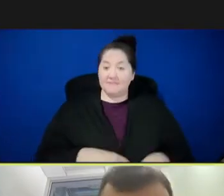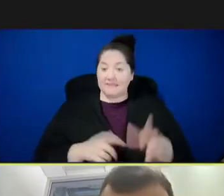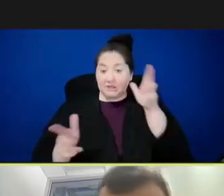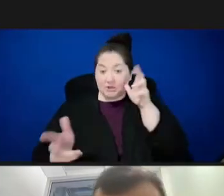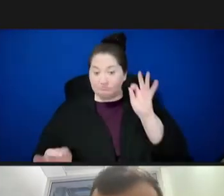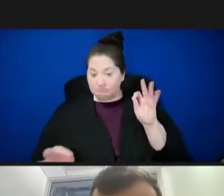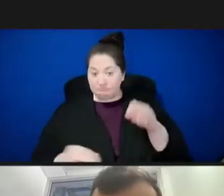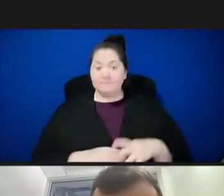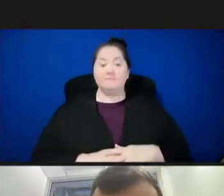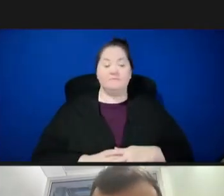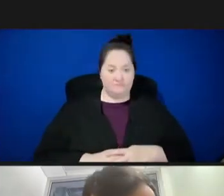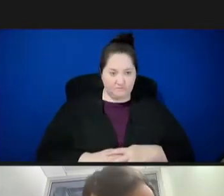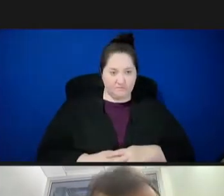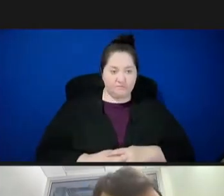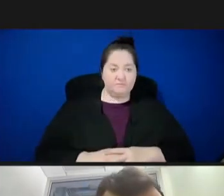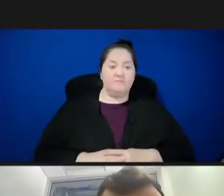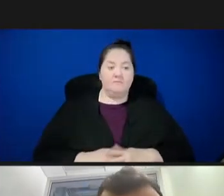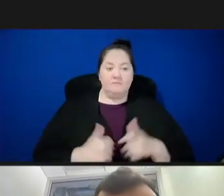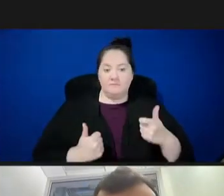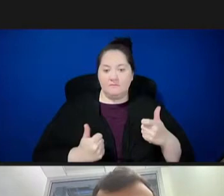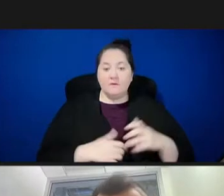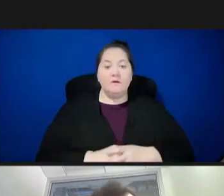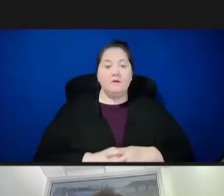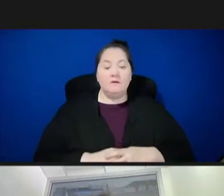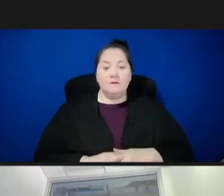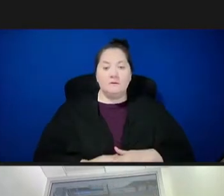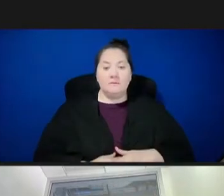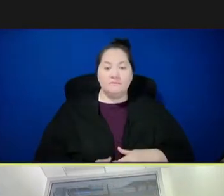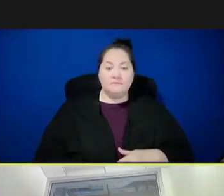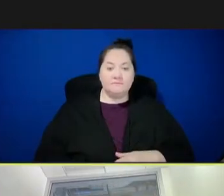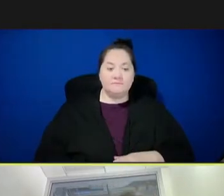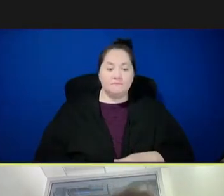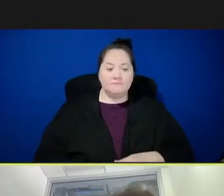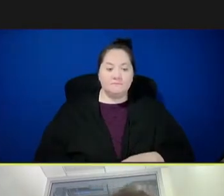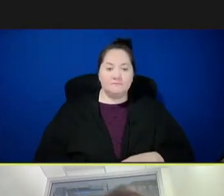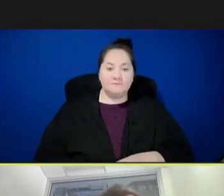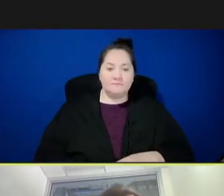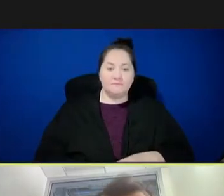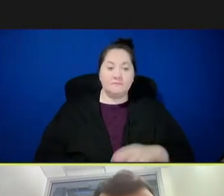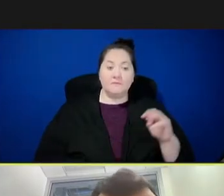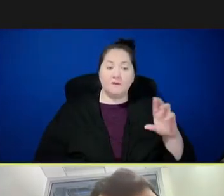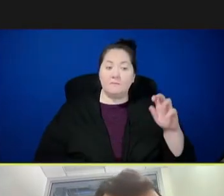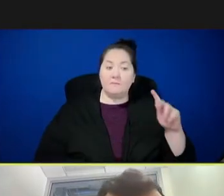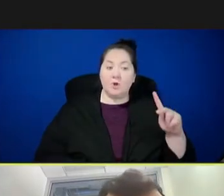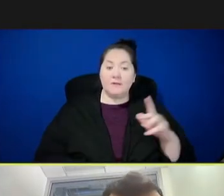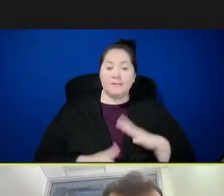Robert Hopkins: Yes, you're loud and clear. Mark Langowski: Awesome, thank you. Hi, I'm Mark. I'm a senior graduate student in Neil